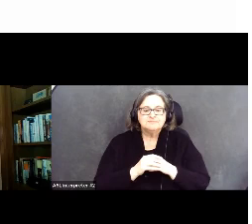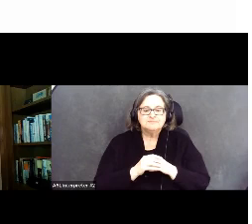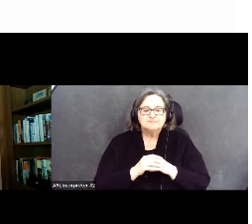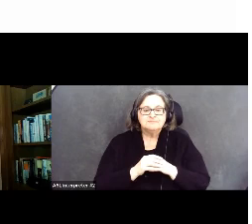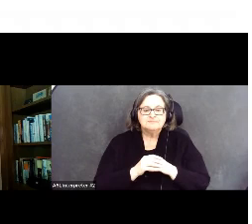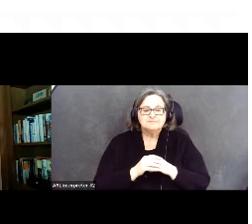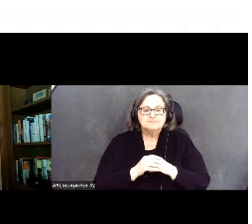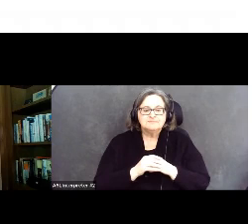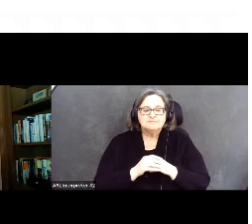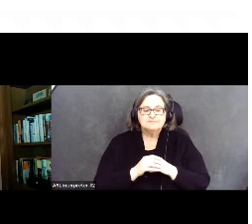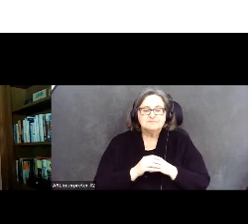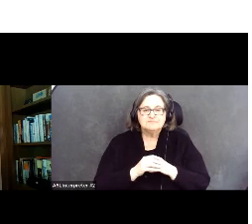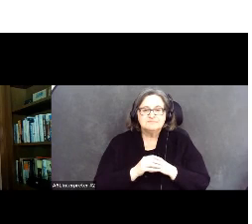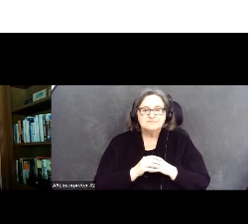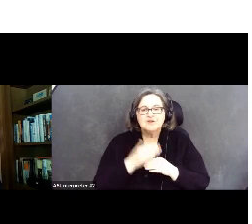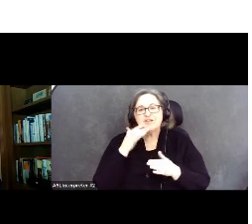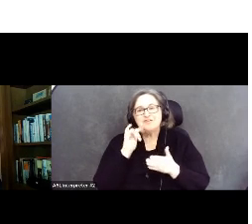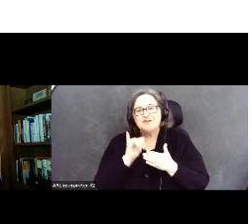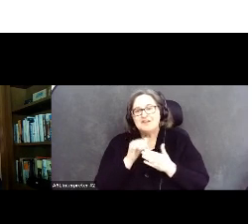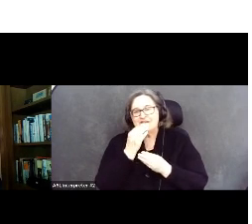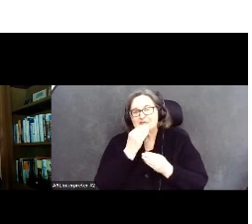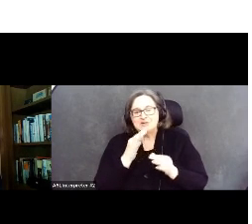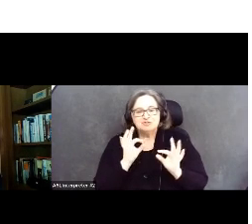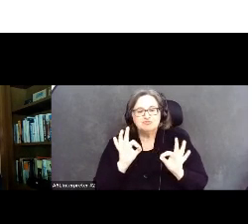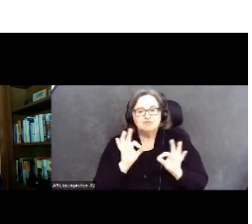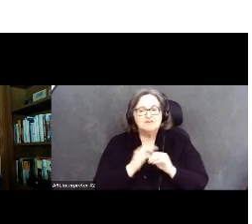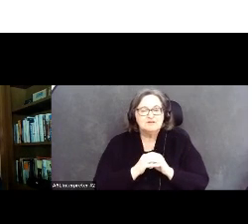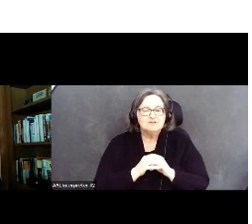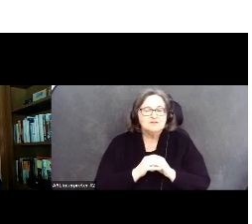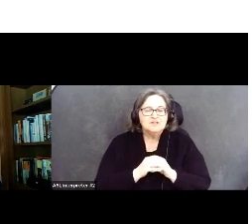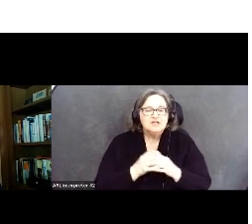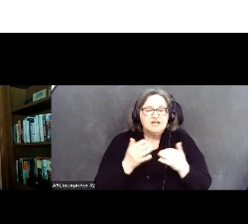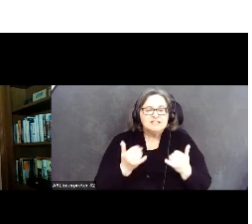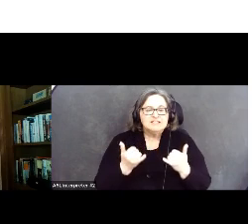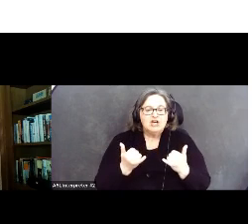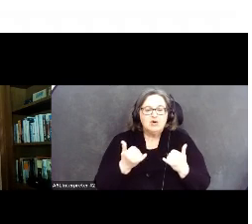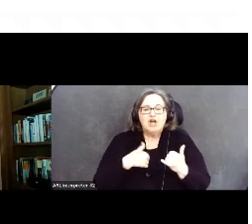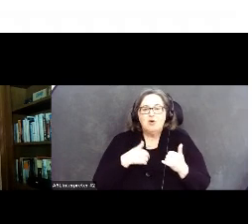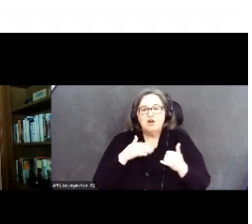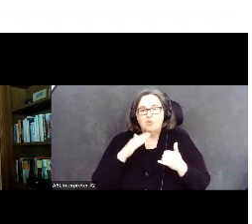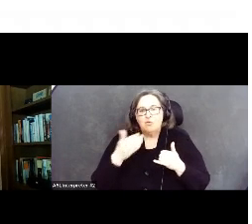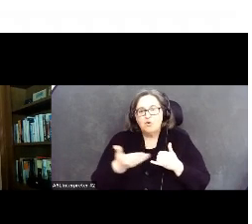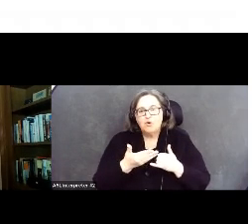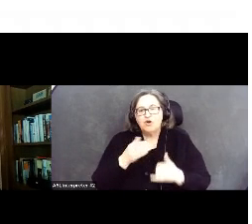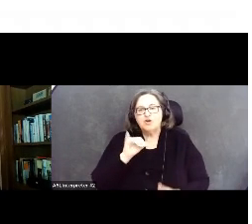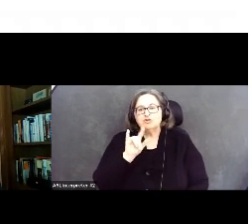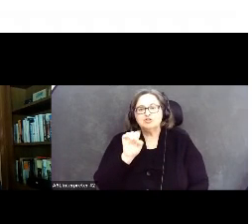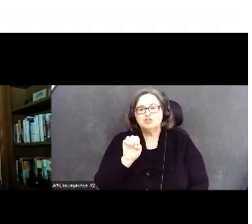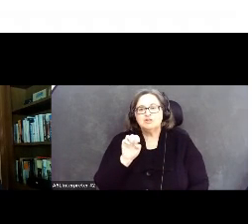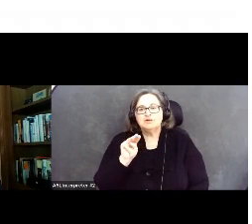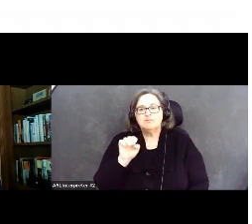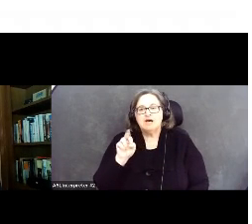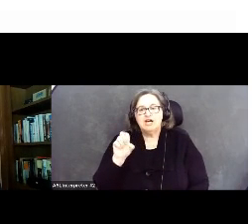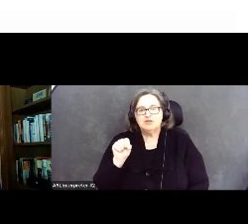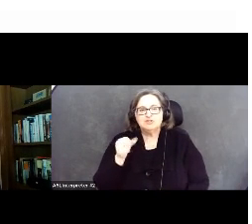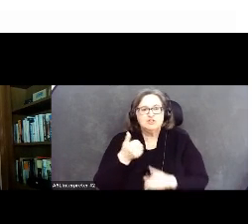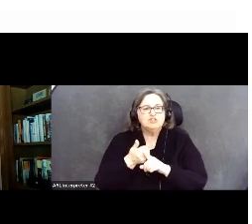that information. Terrific. So now I would like to welcome Julie Myers. Julie is one of our wonderful